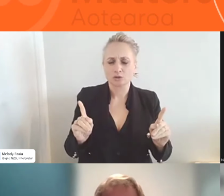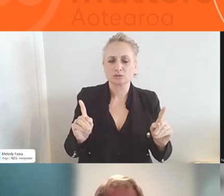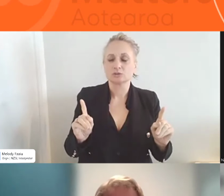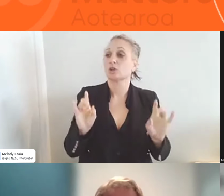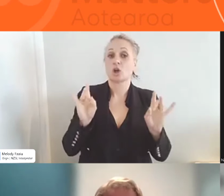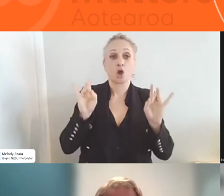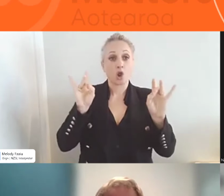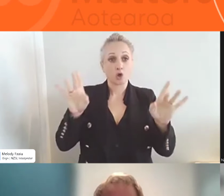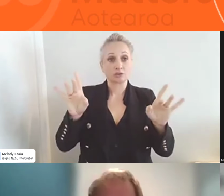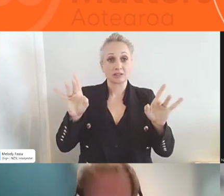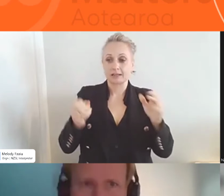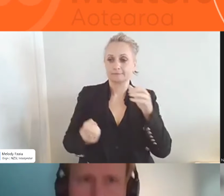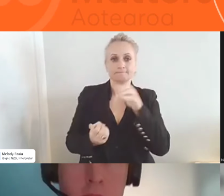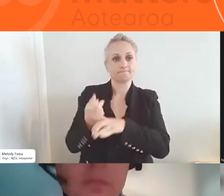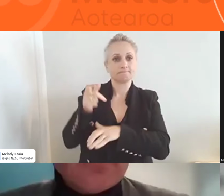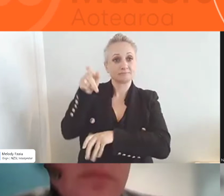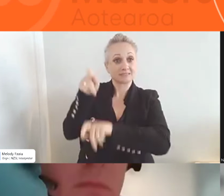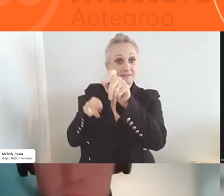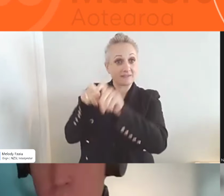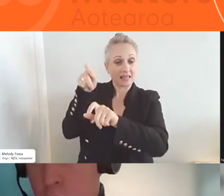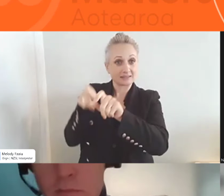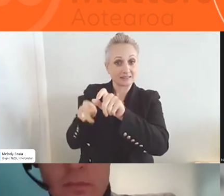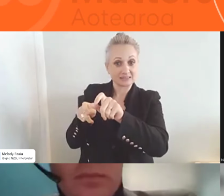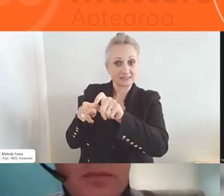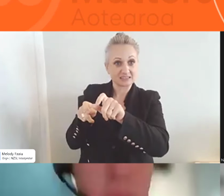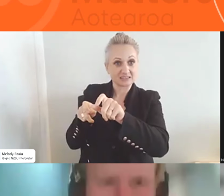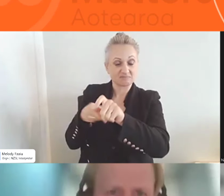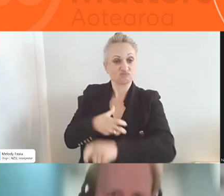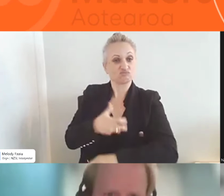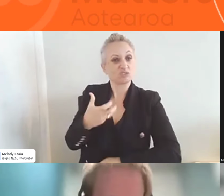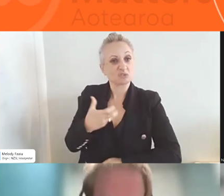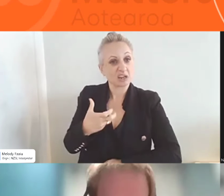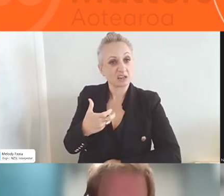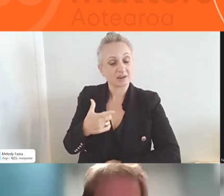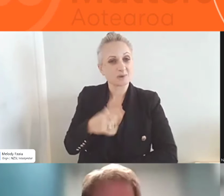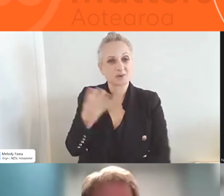that are pretty dark because their yield would be less. But long-term